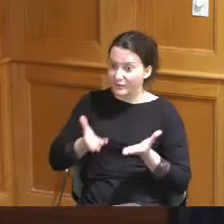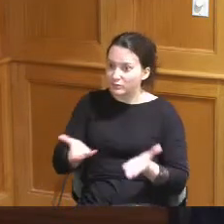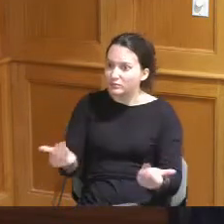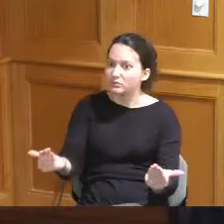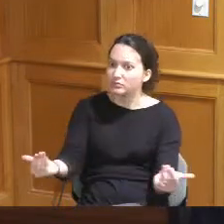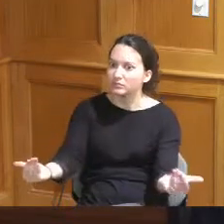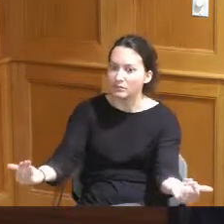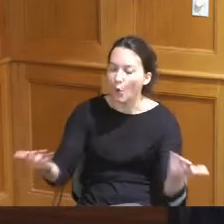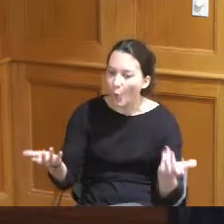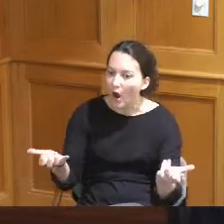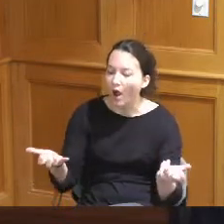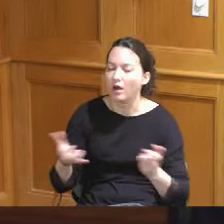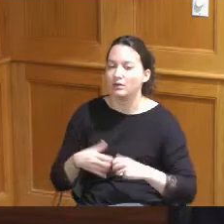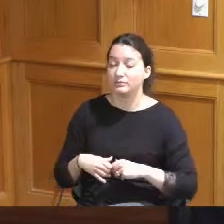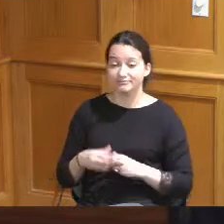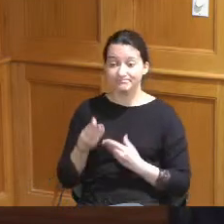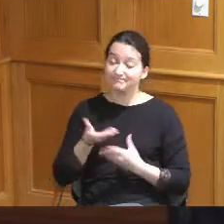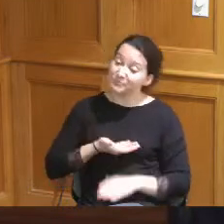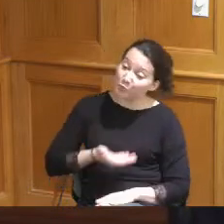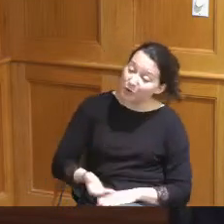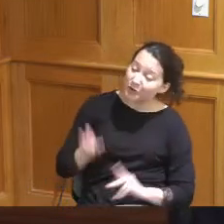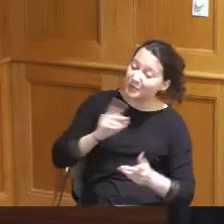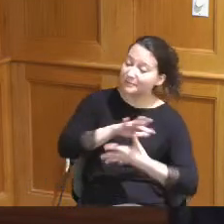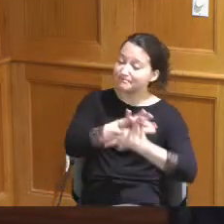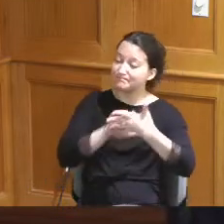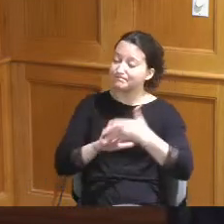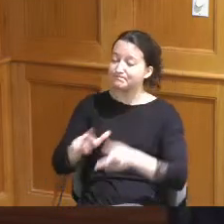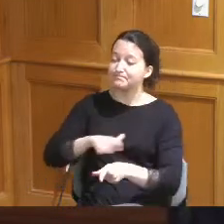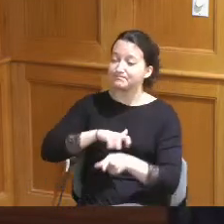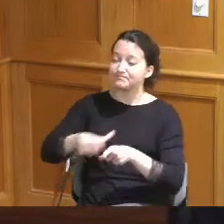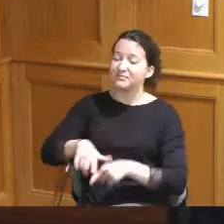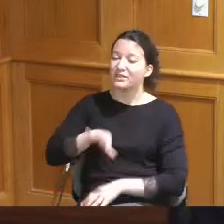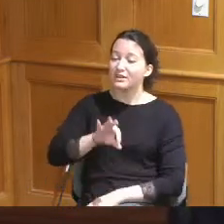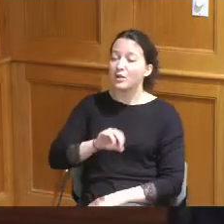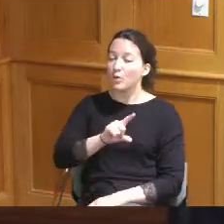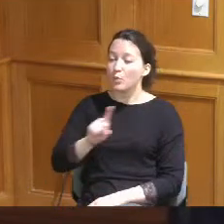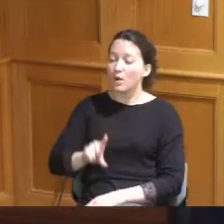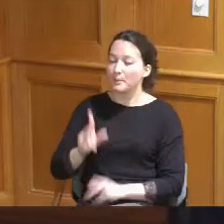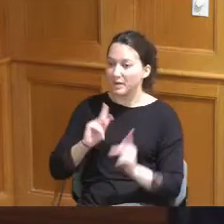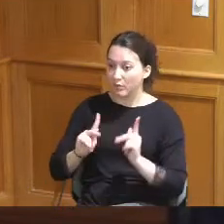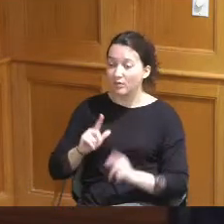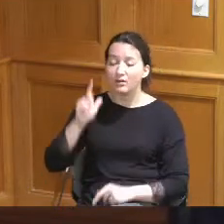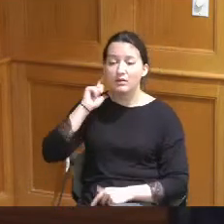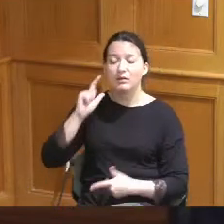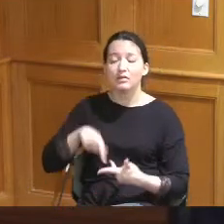want you here so I just want to welcome those new 9-1-1 operators also we have an item on the agenda